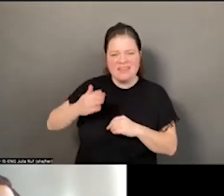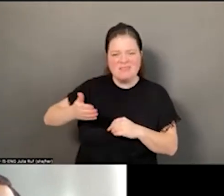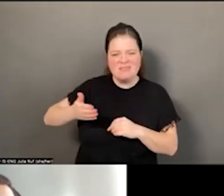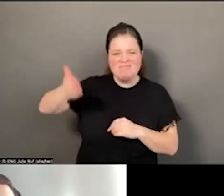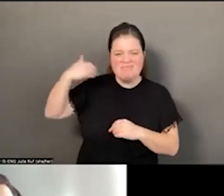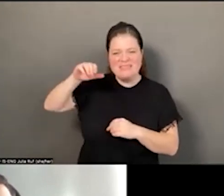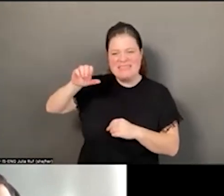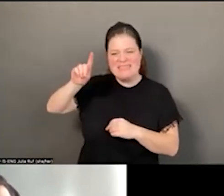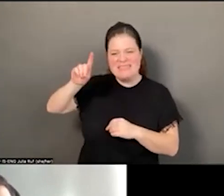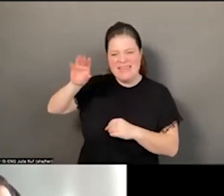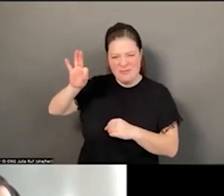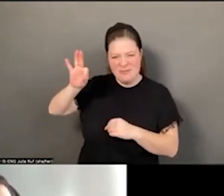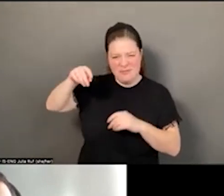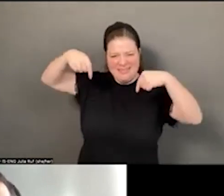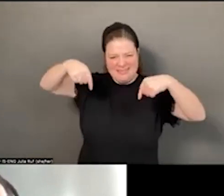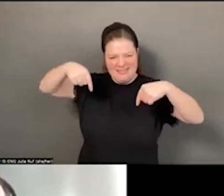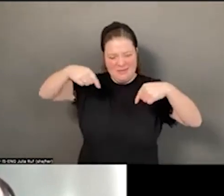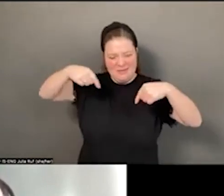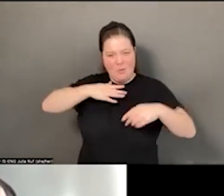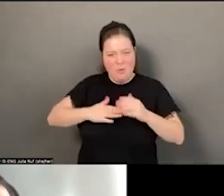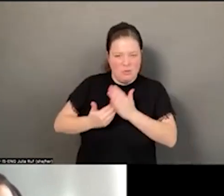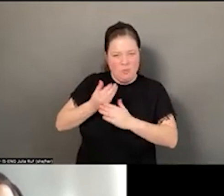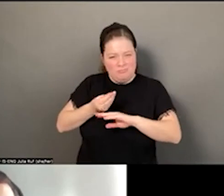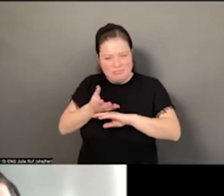We were calling for the creation of a European Agency to focus